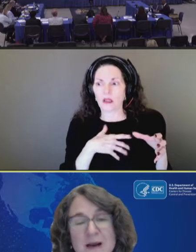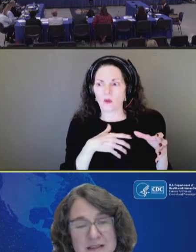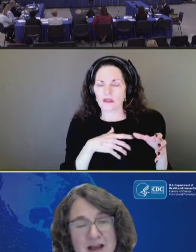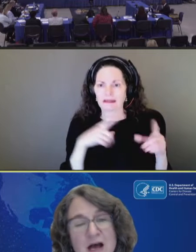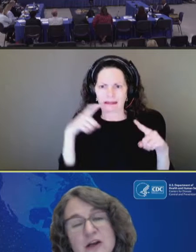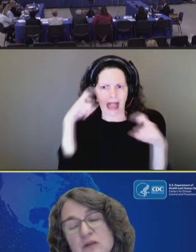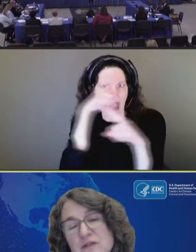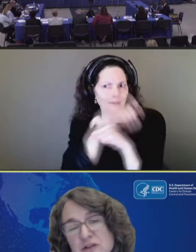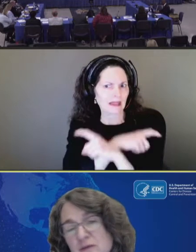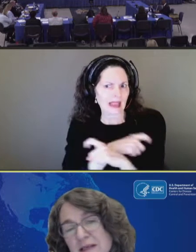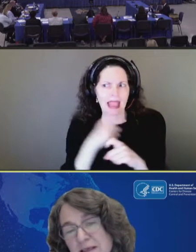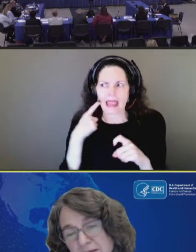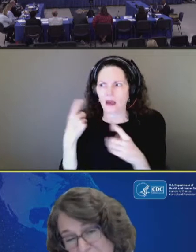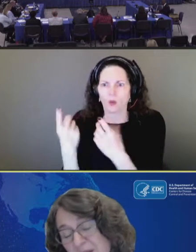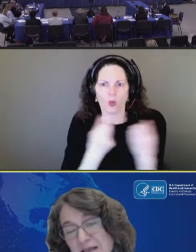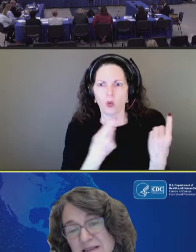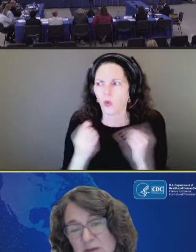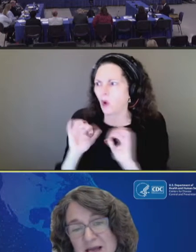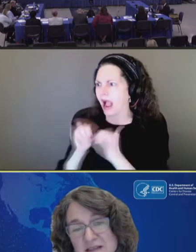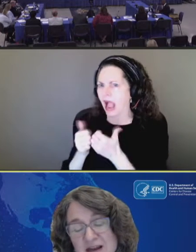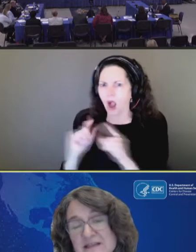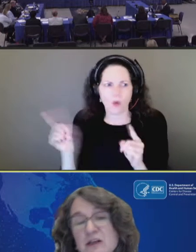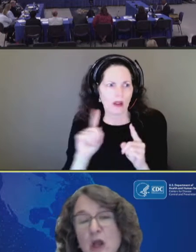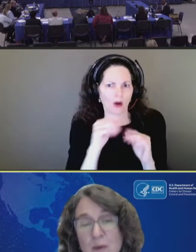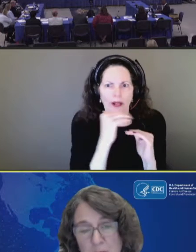prospective. How do you distributed limited supplies of vaccine knowing